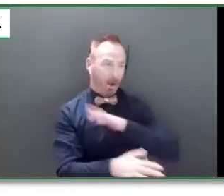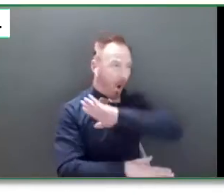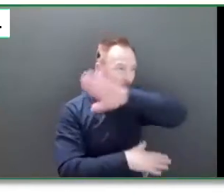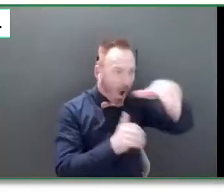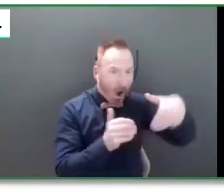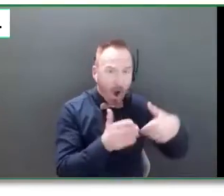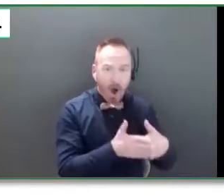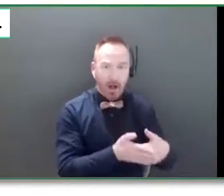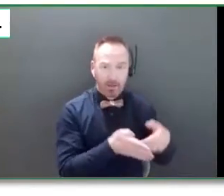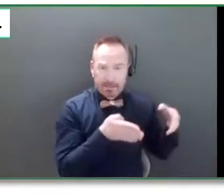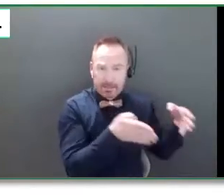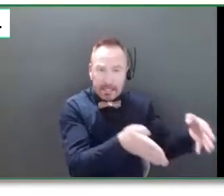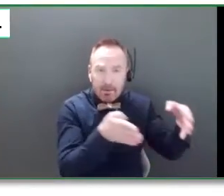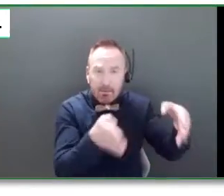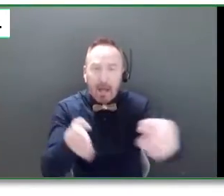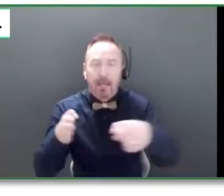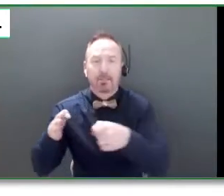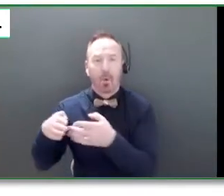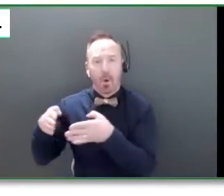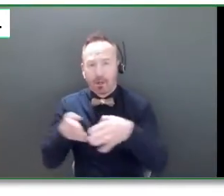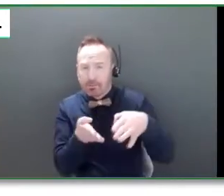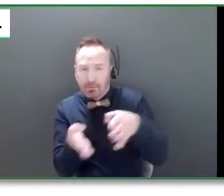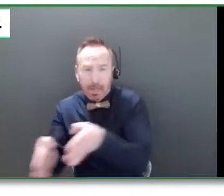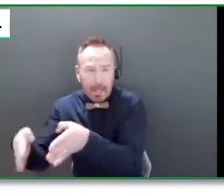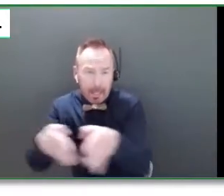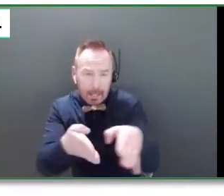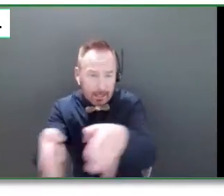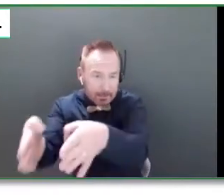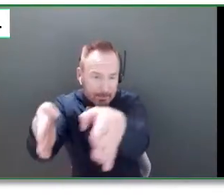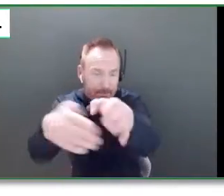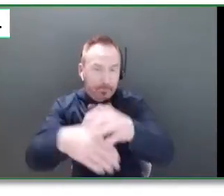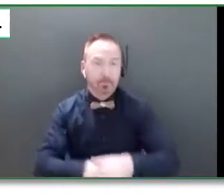So that those with disabilities